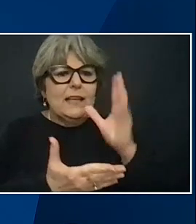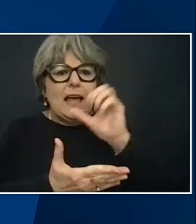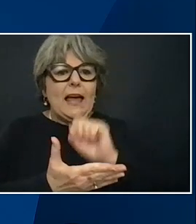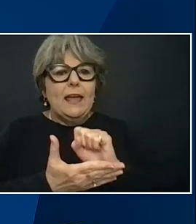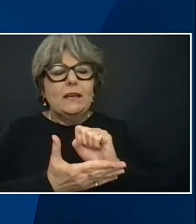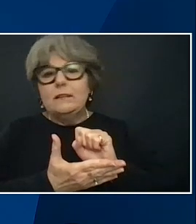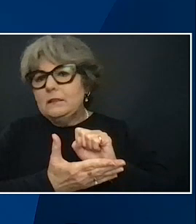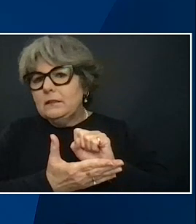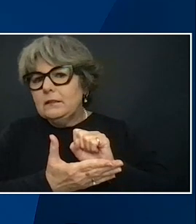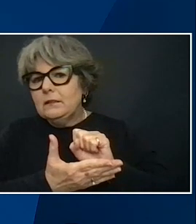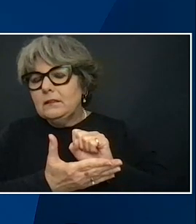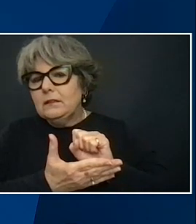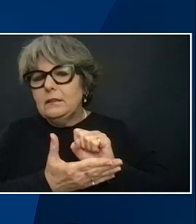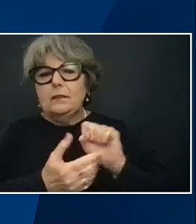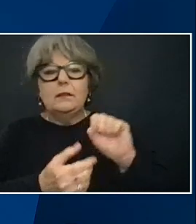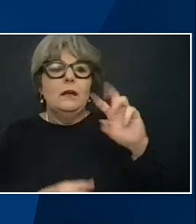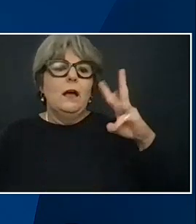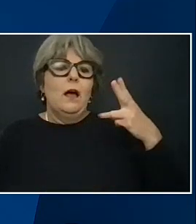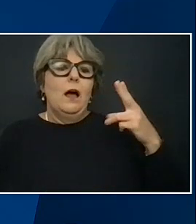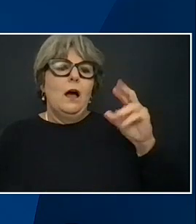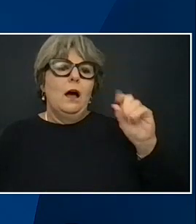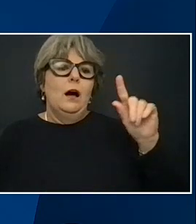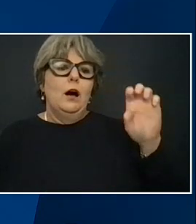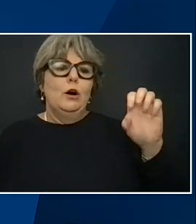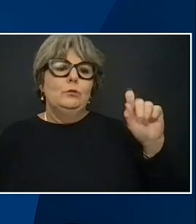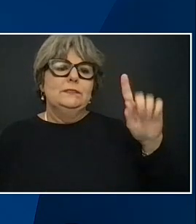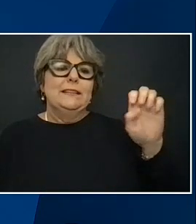Sail University being, considering that it